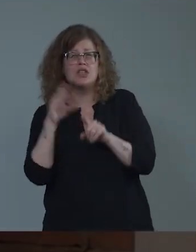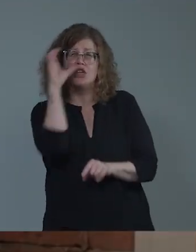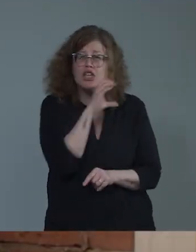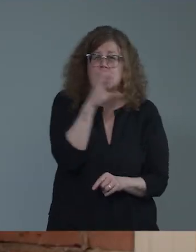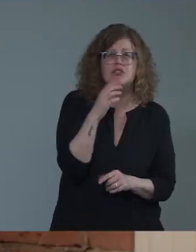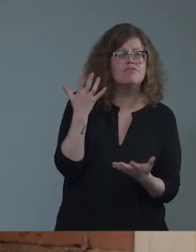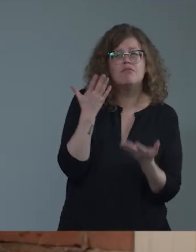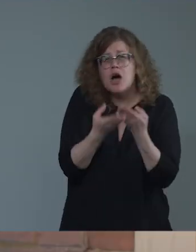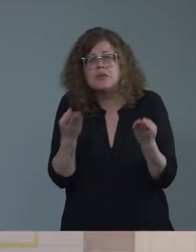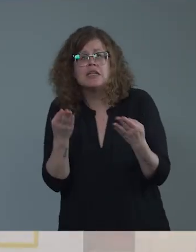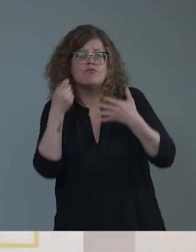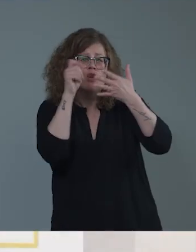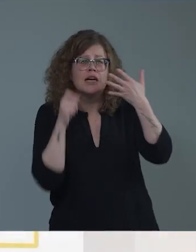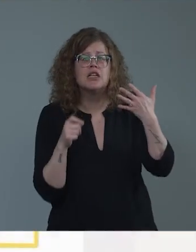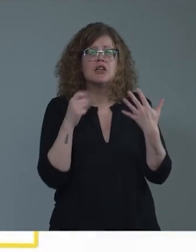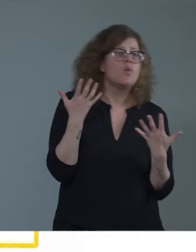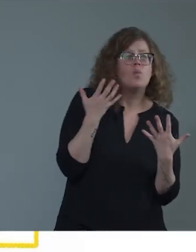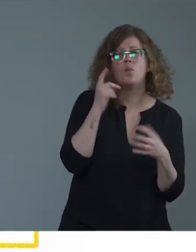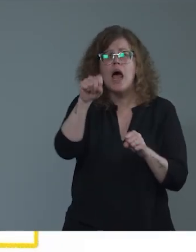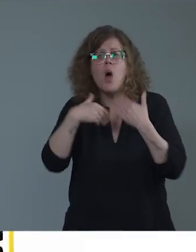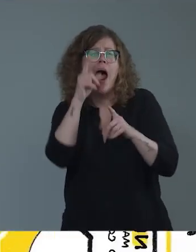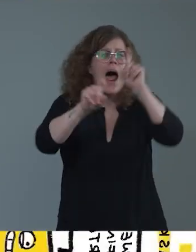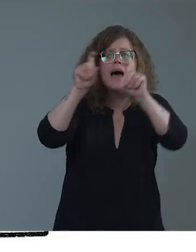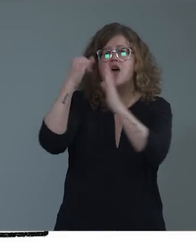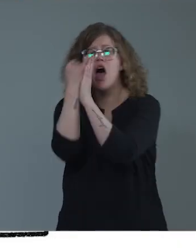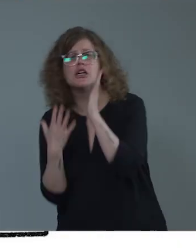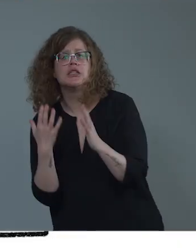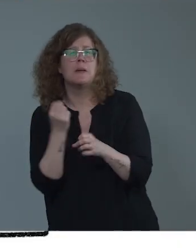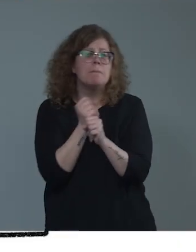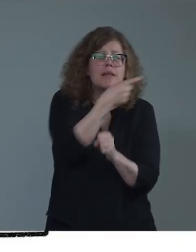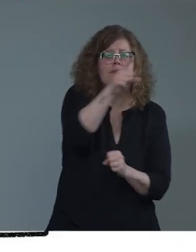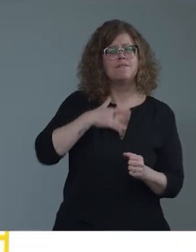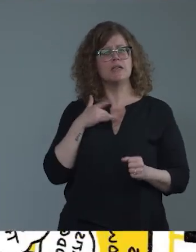What you're looking at here is one of the resource guides that were created by artists